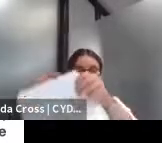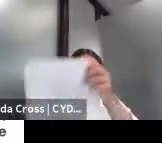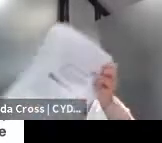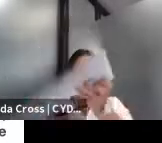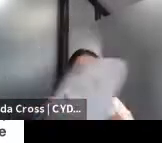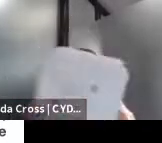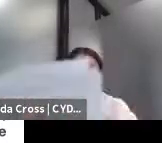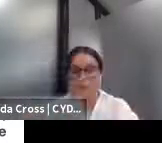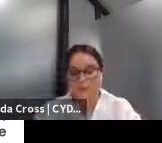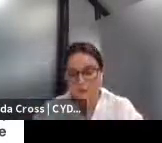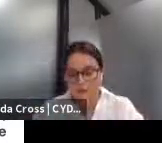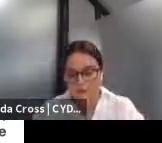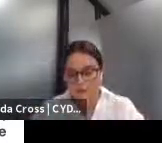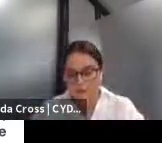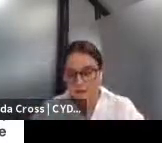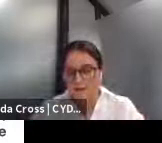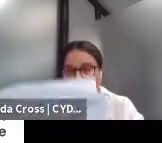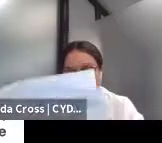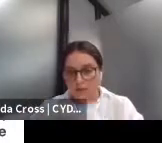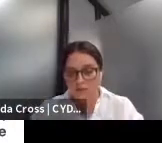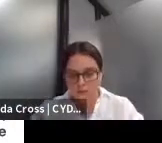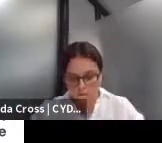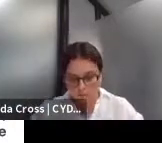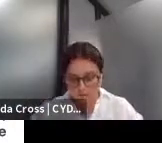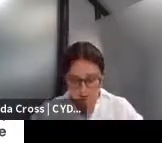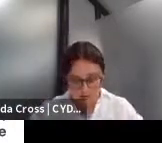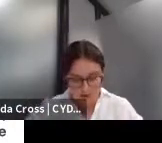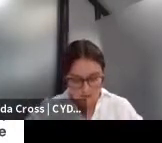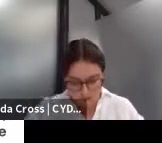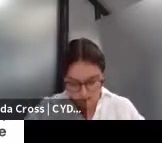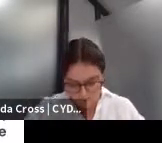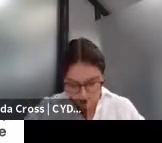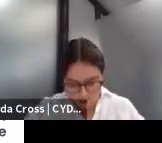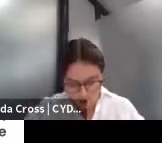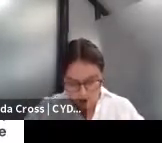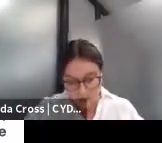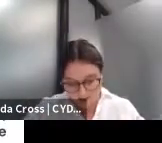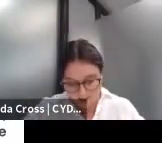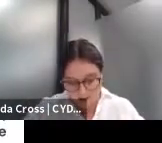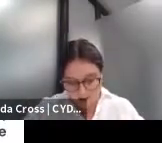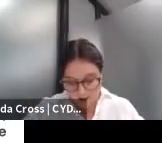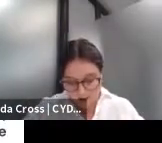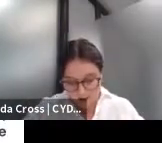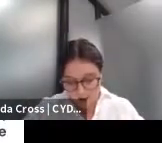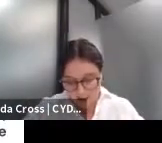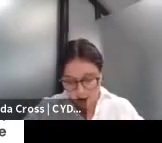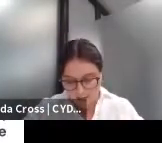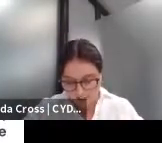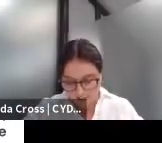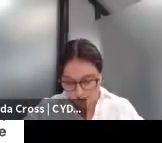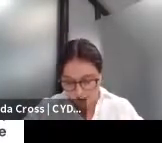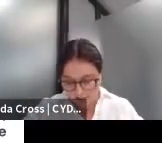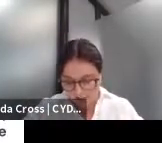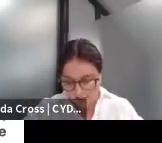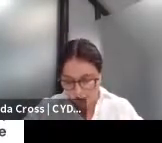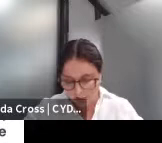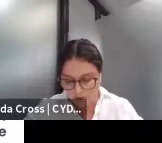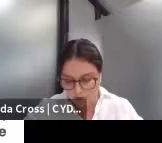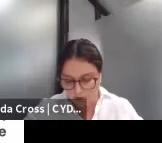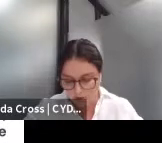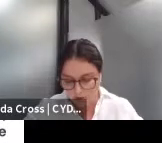was on the lookout for this as well, that there is a complaint's process that is being set up